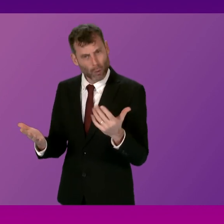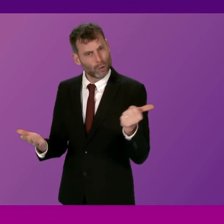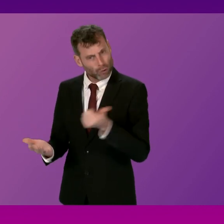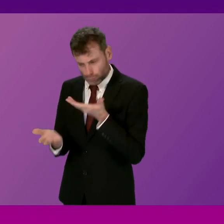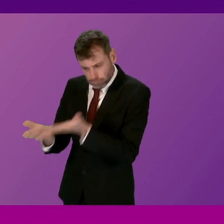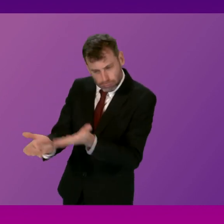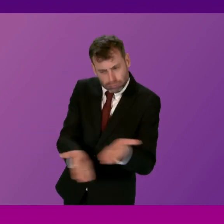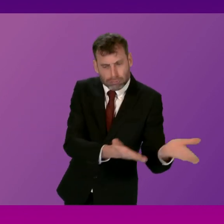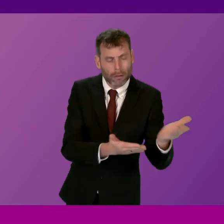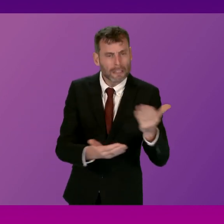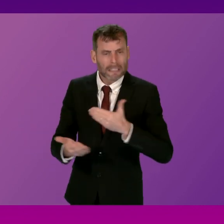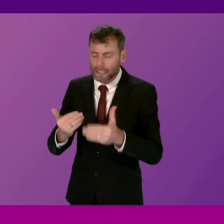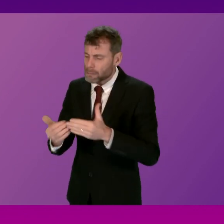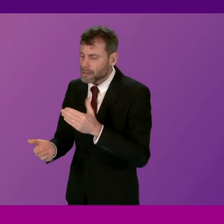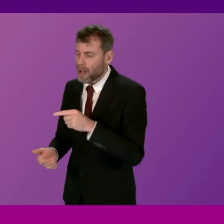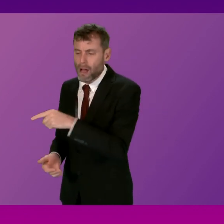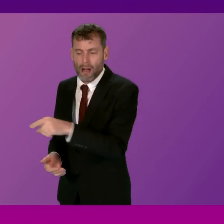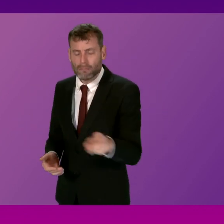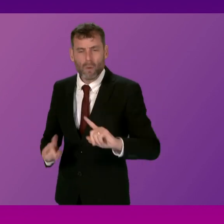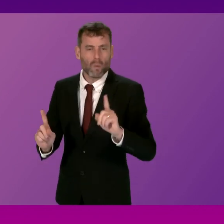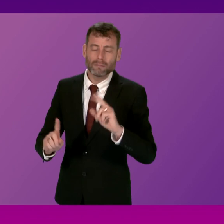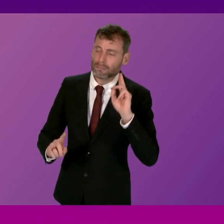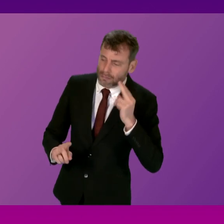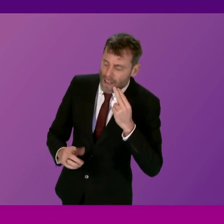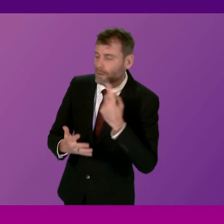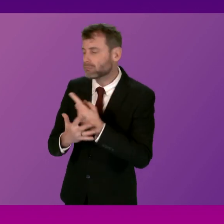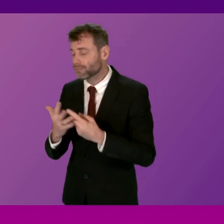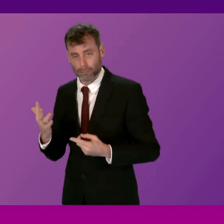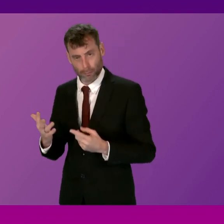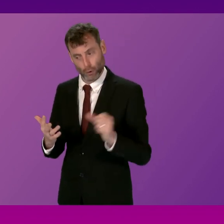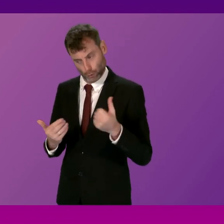Today’s motion, with its emphasis on equality of opportunity and the inclusion of social